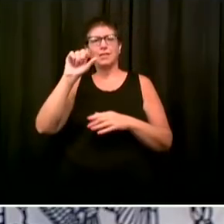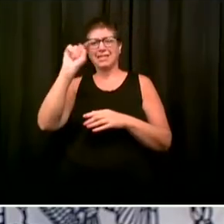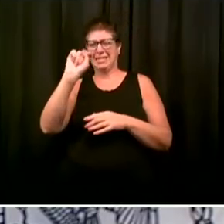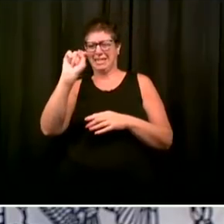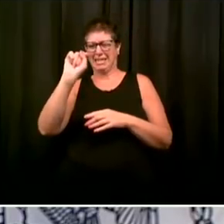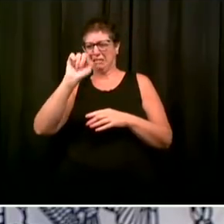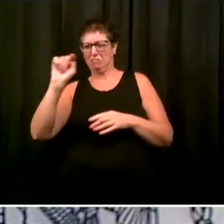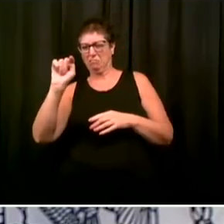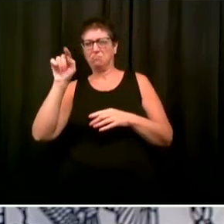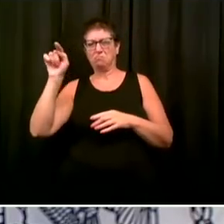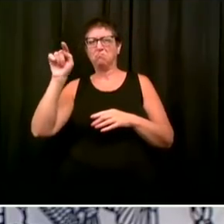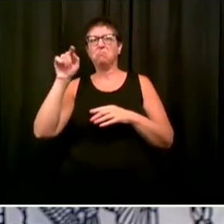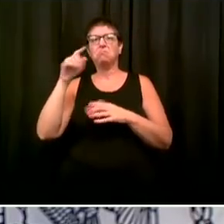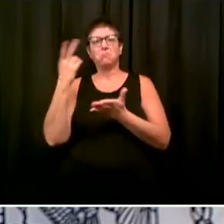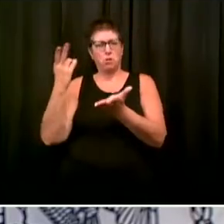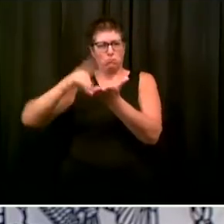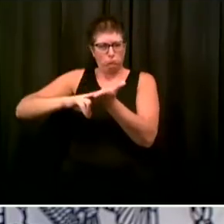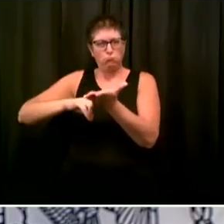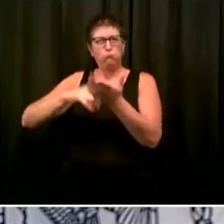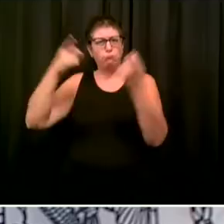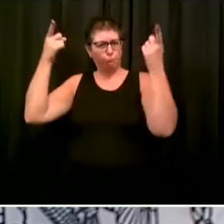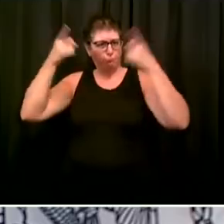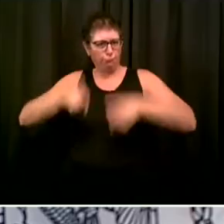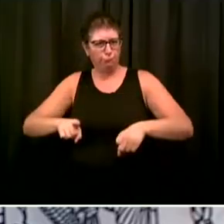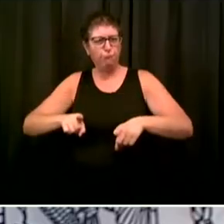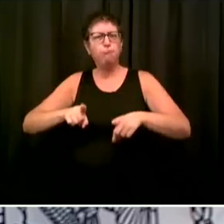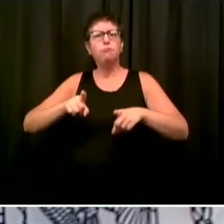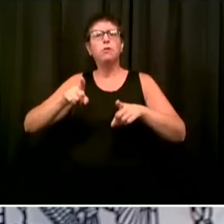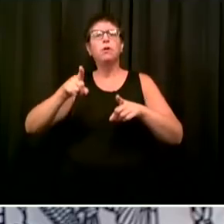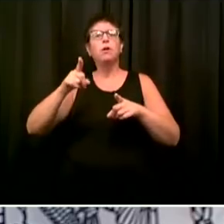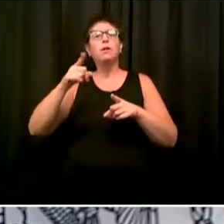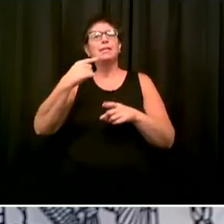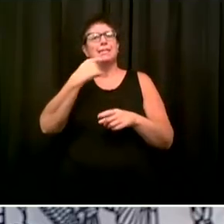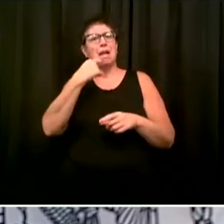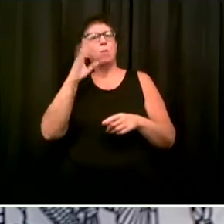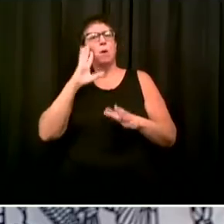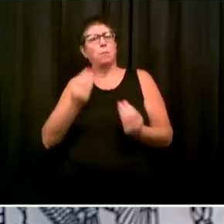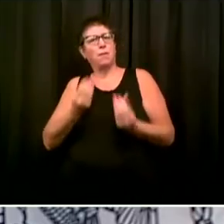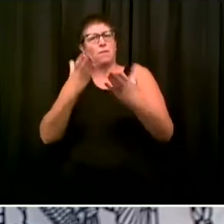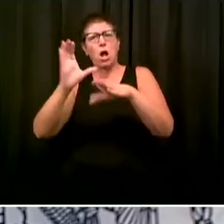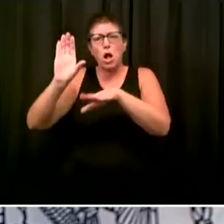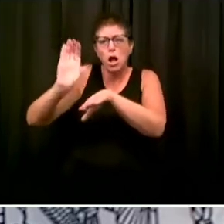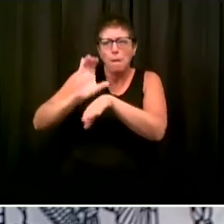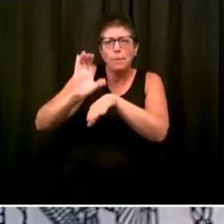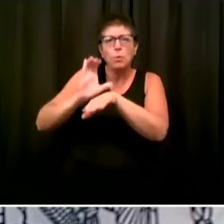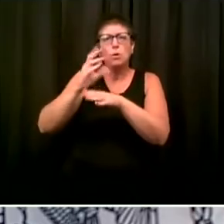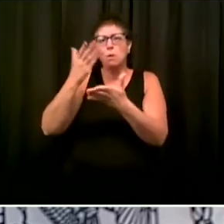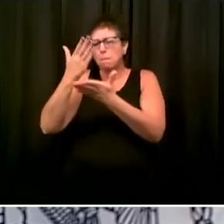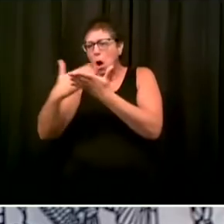ASESSSO BRSE EFOR GETTING INTO THE PPE BUSINESS BEEN WAS UNABLE T O